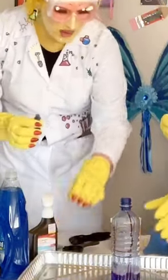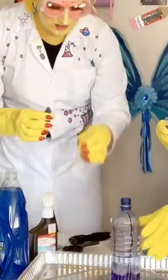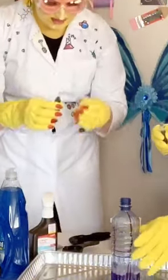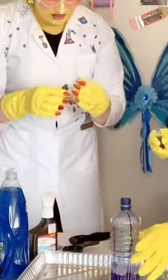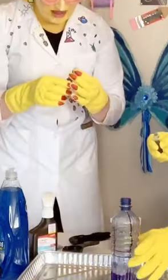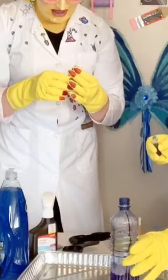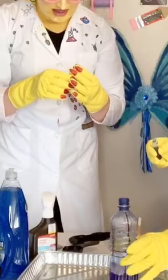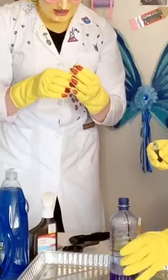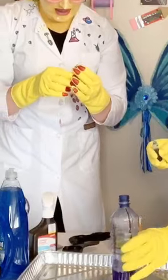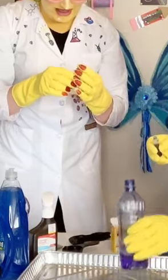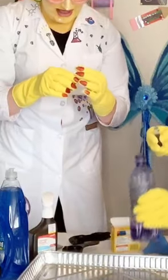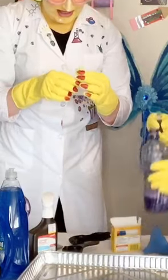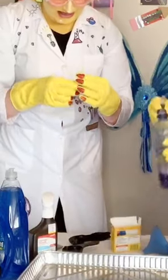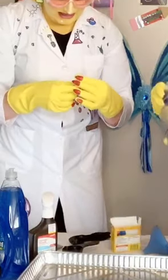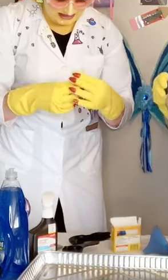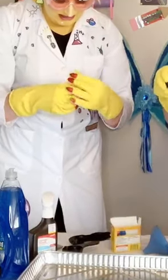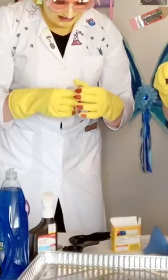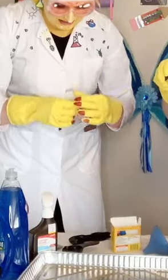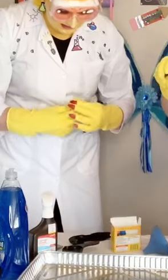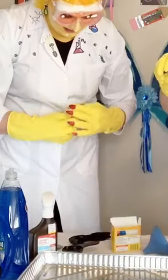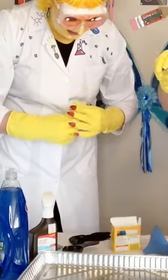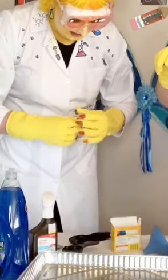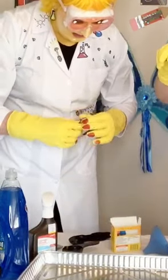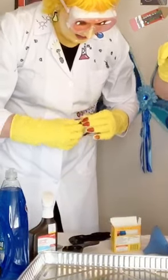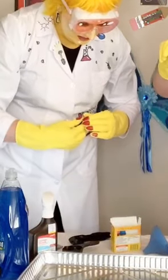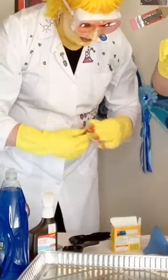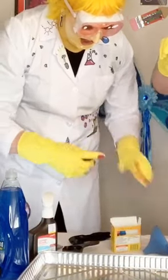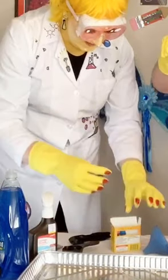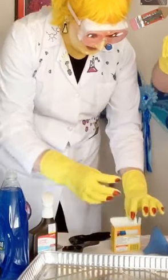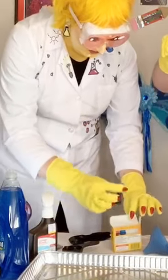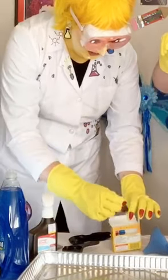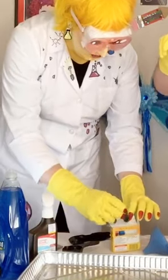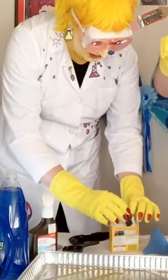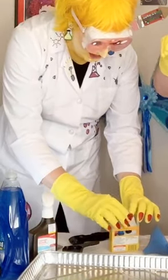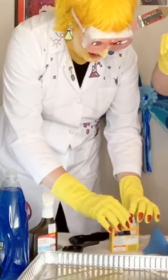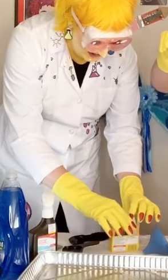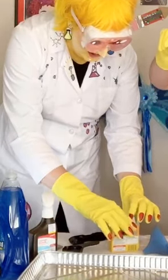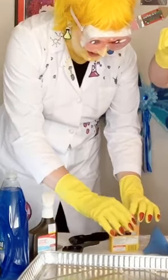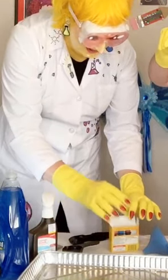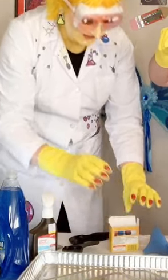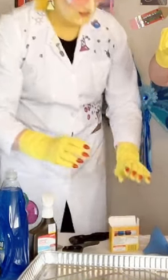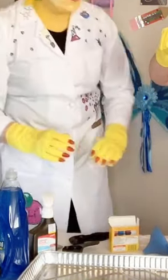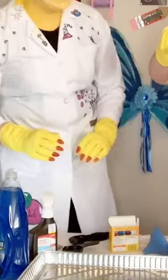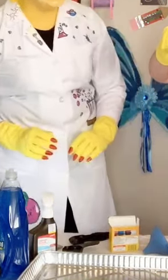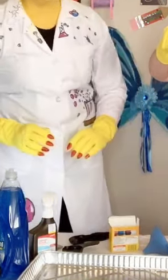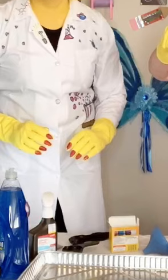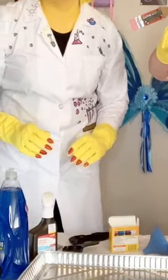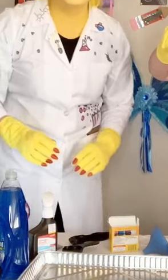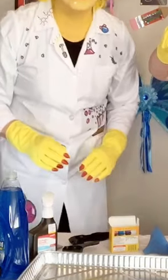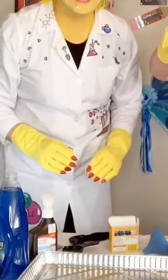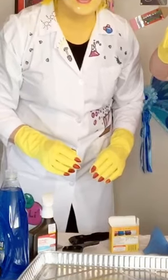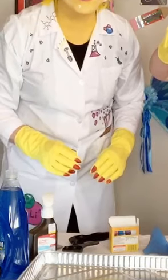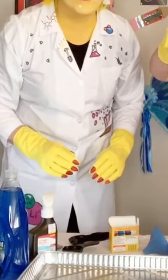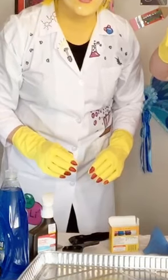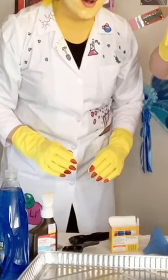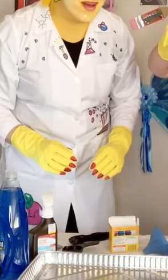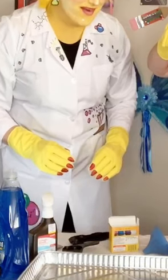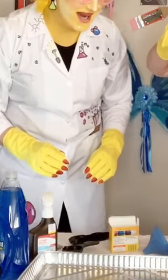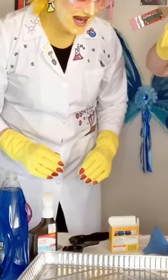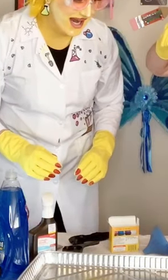ahead and put some Green in there just like I did. Absolutely gorgeous. This is gonna be some very colorful foam everybody!